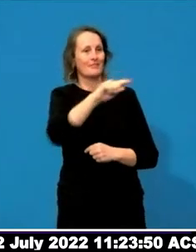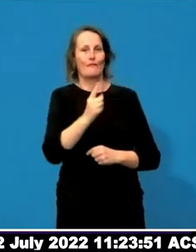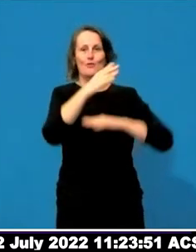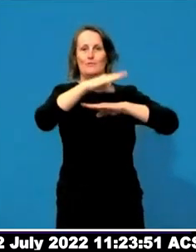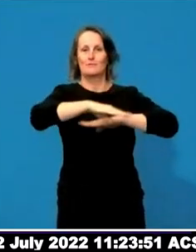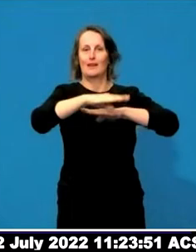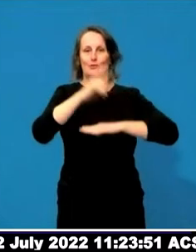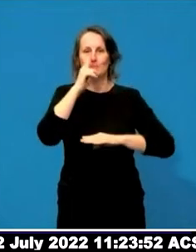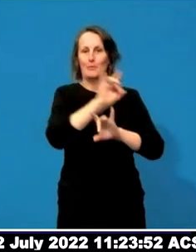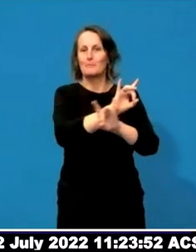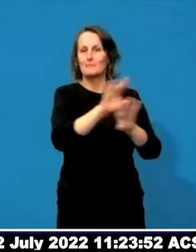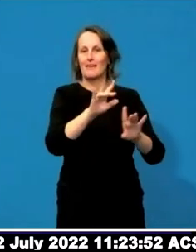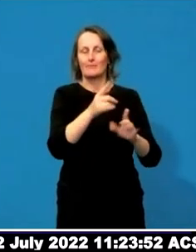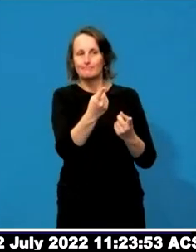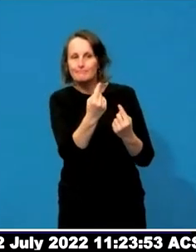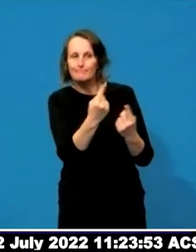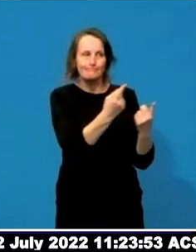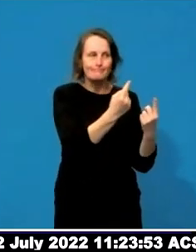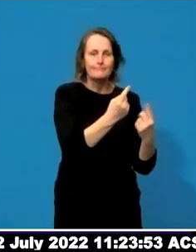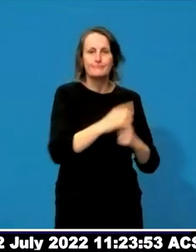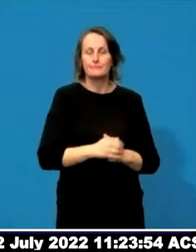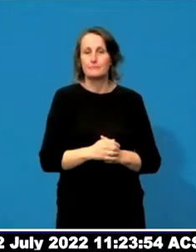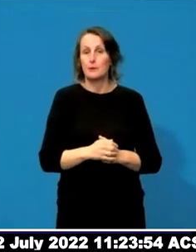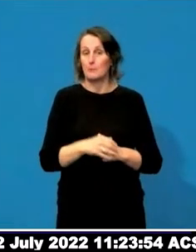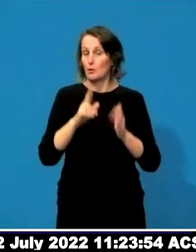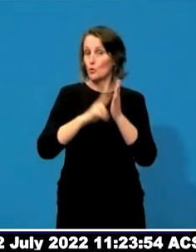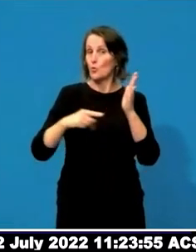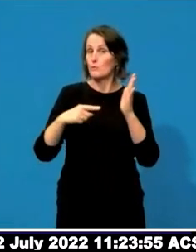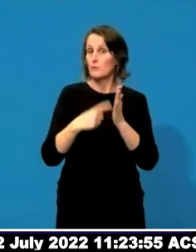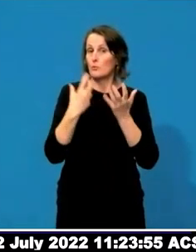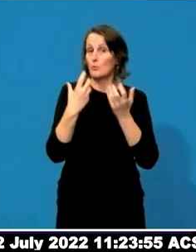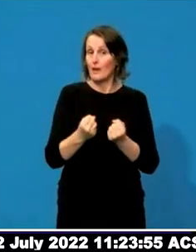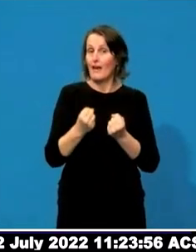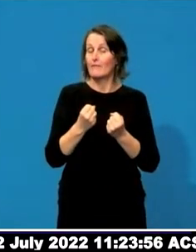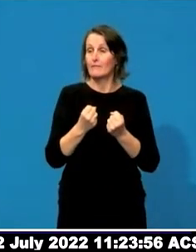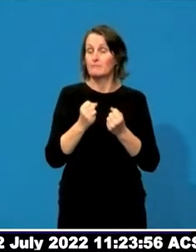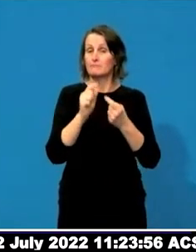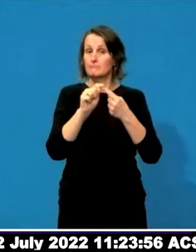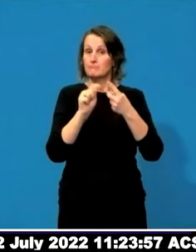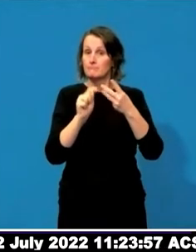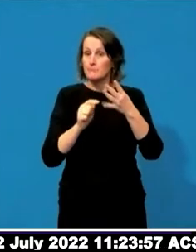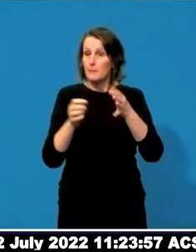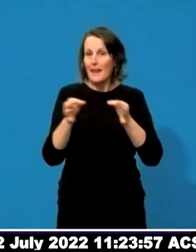But we have in the Territory seen a number of initiatives, the Aboriginal Mental Health Worker initiative.